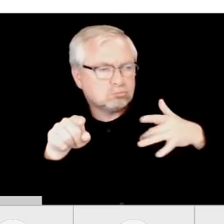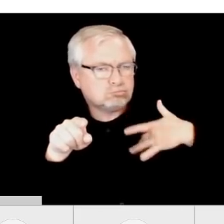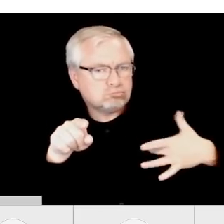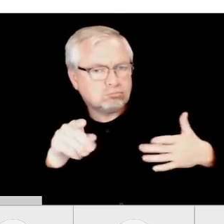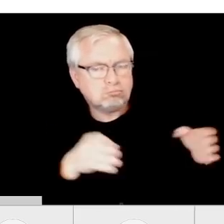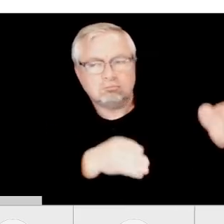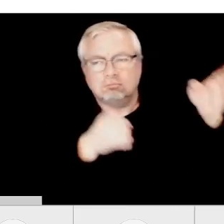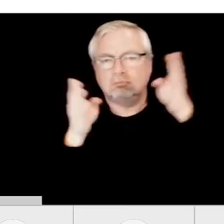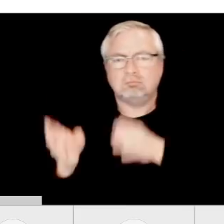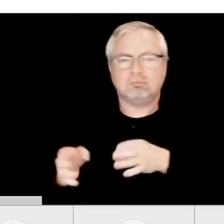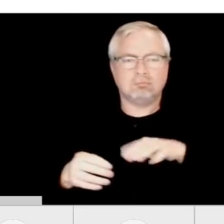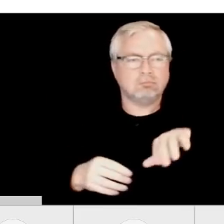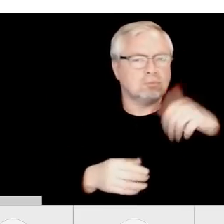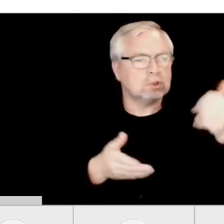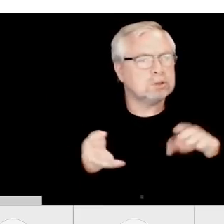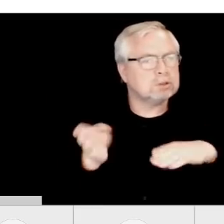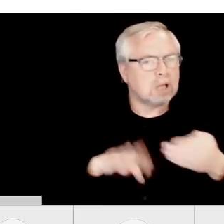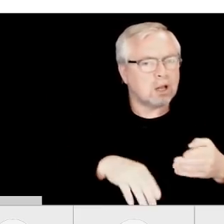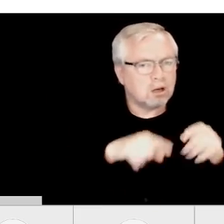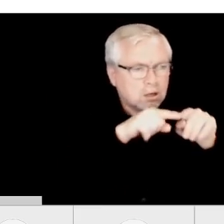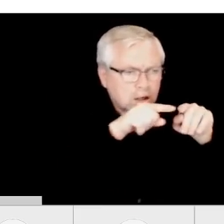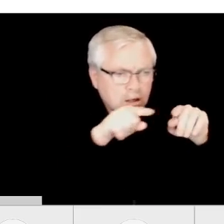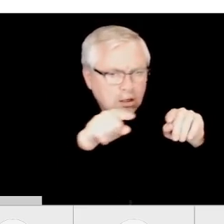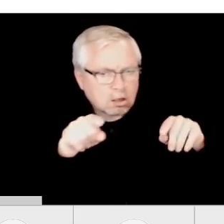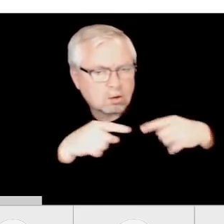thus far and extrapolating that with the information that we have.